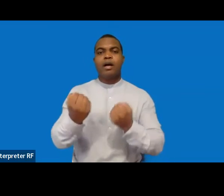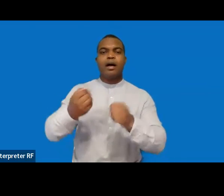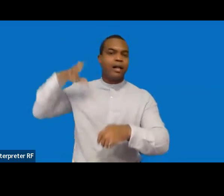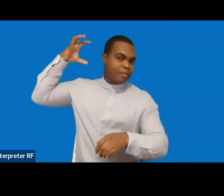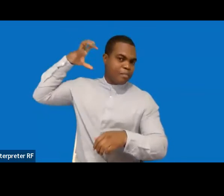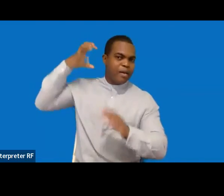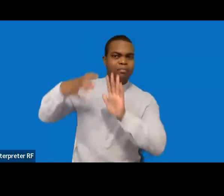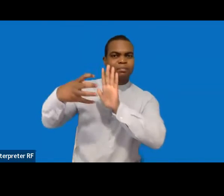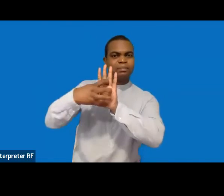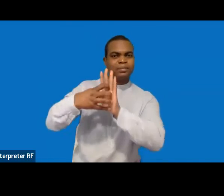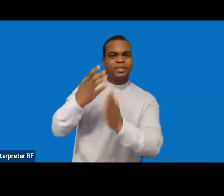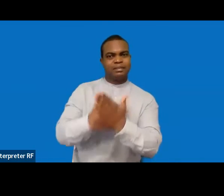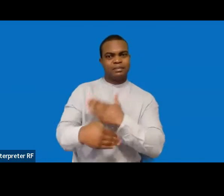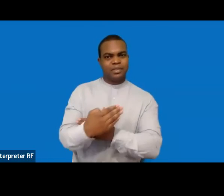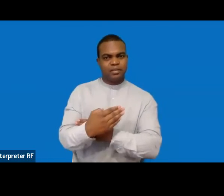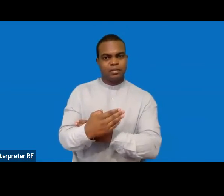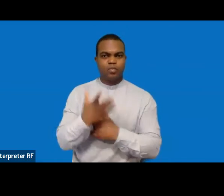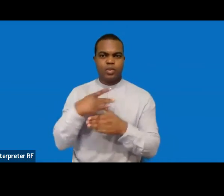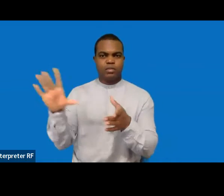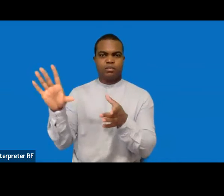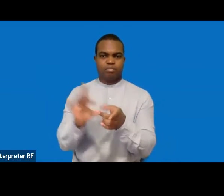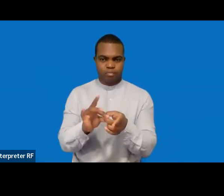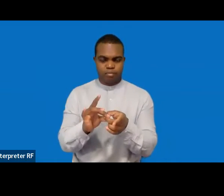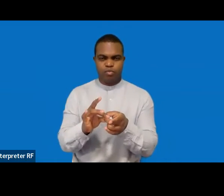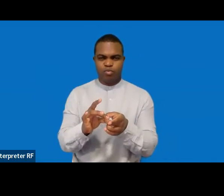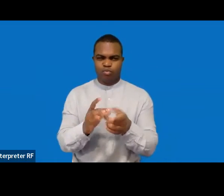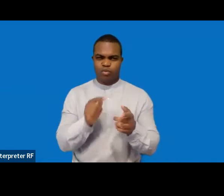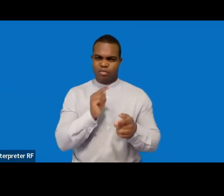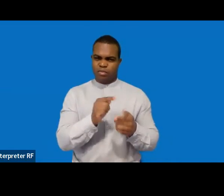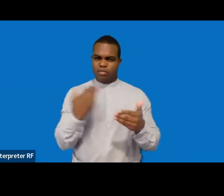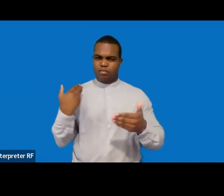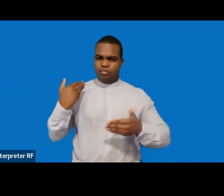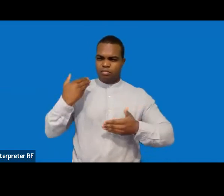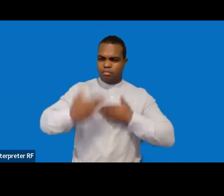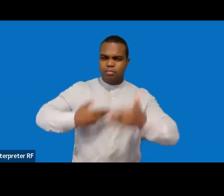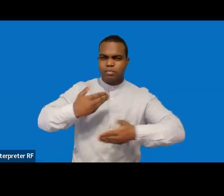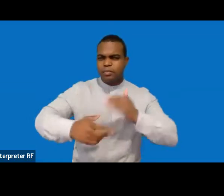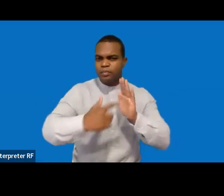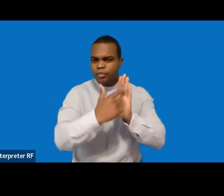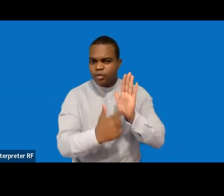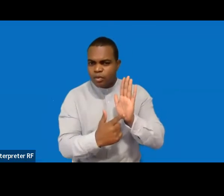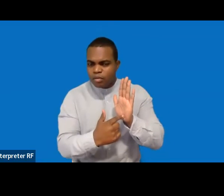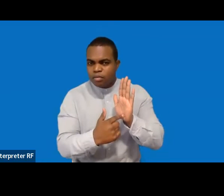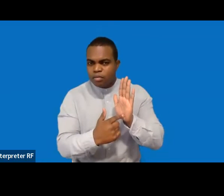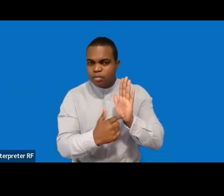the European Disability Card and the European Parking Card. So what is the European Disability Card?